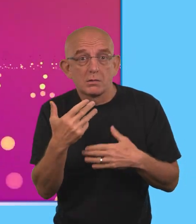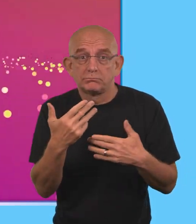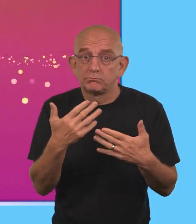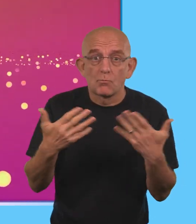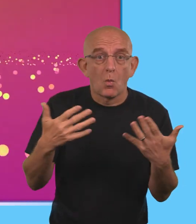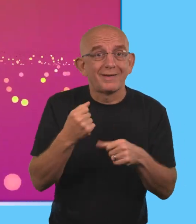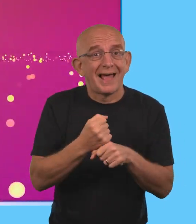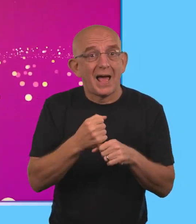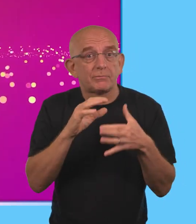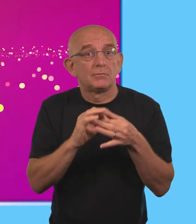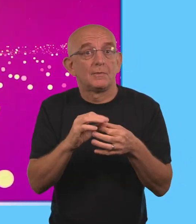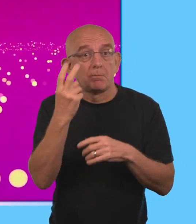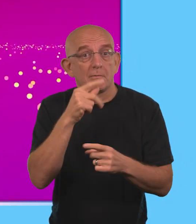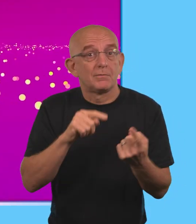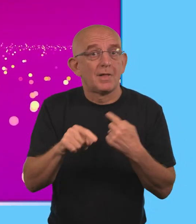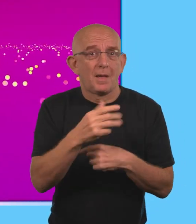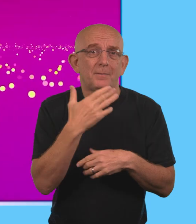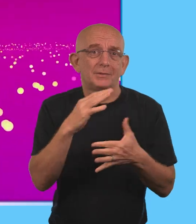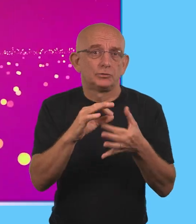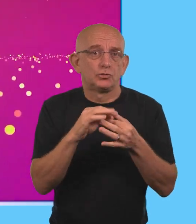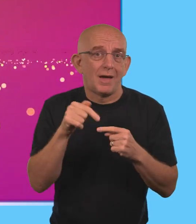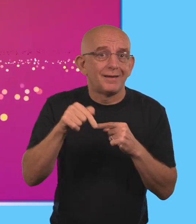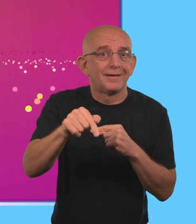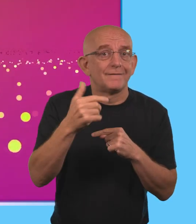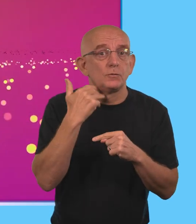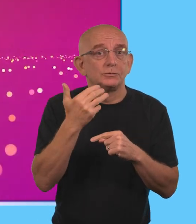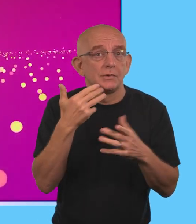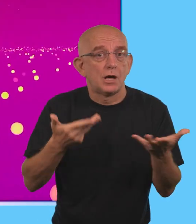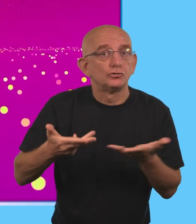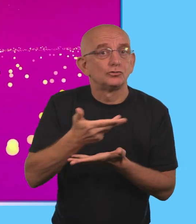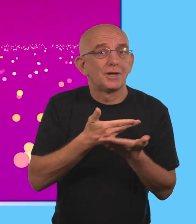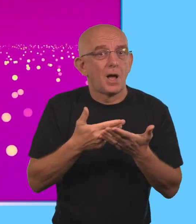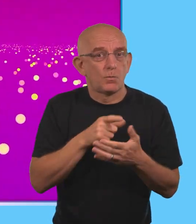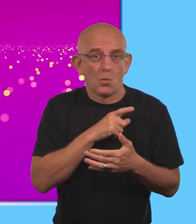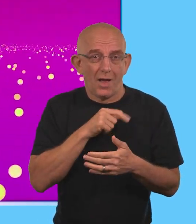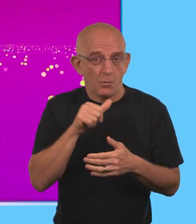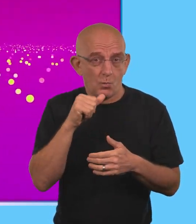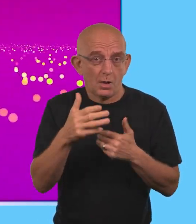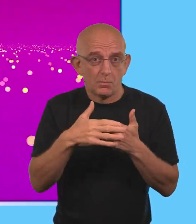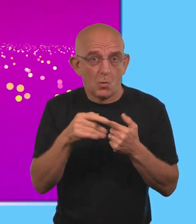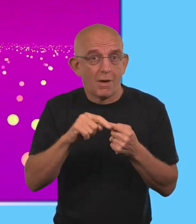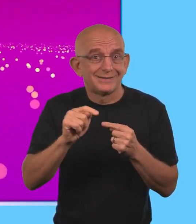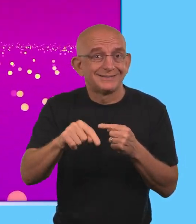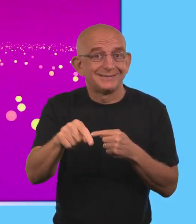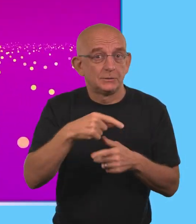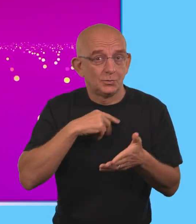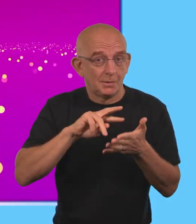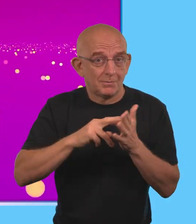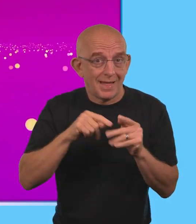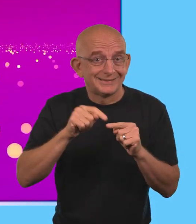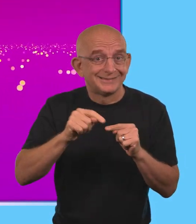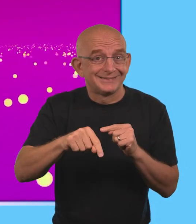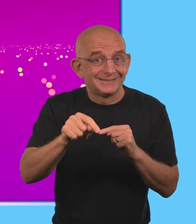And if you would like to try making a blind friendly game, then please join any future jams because there will be more.